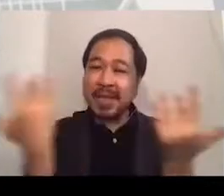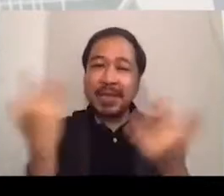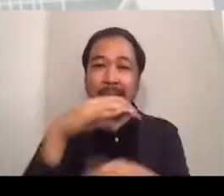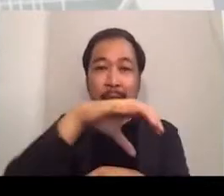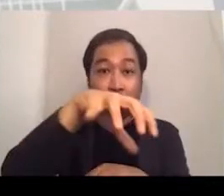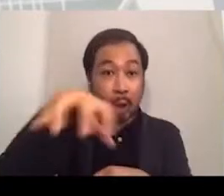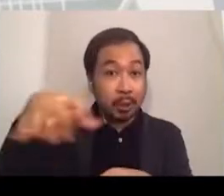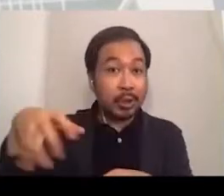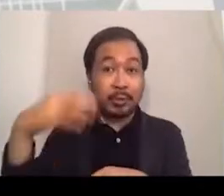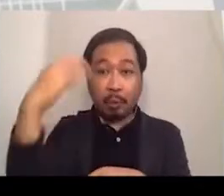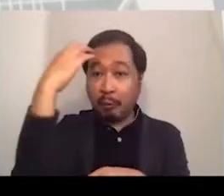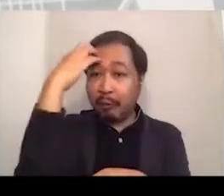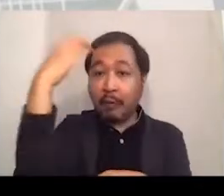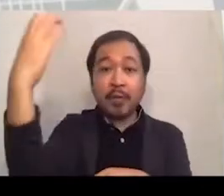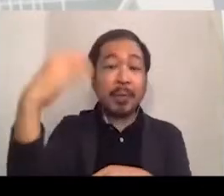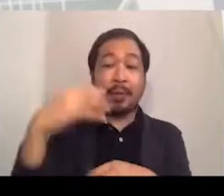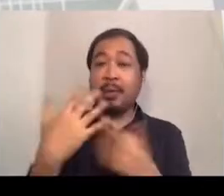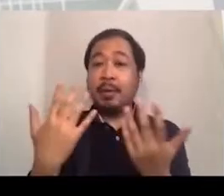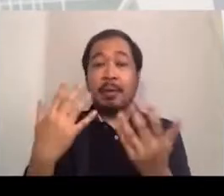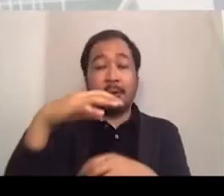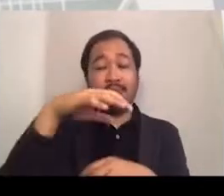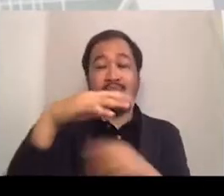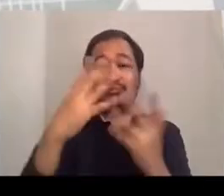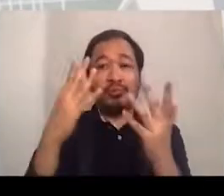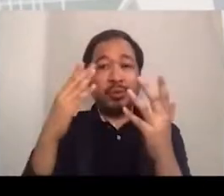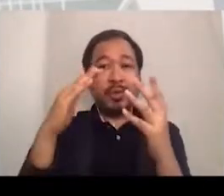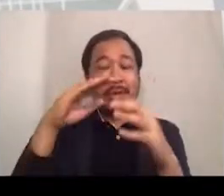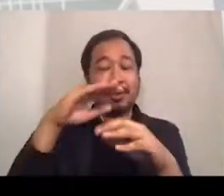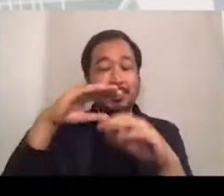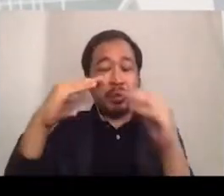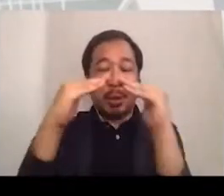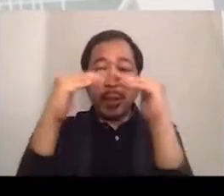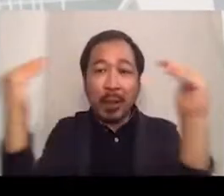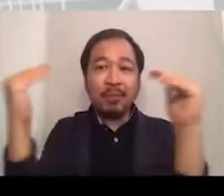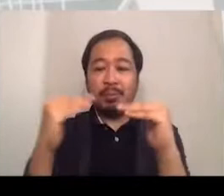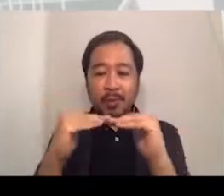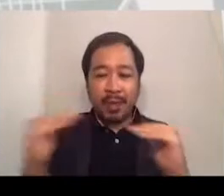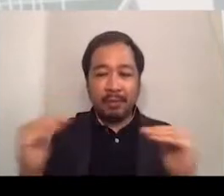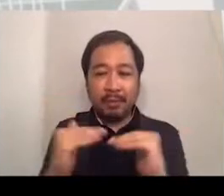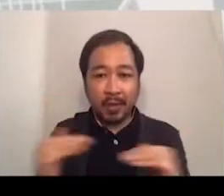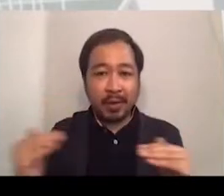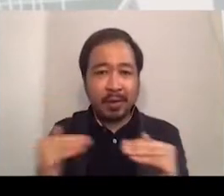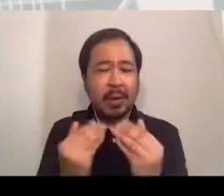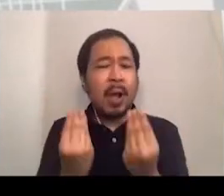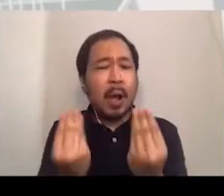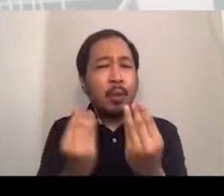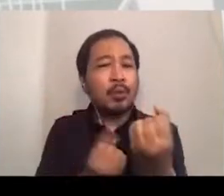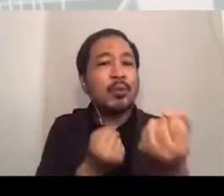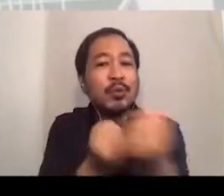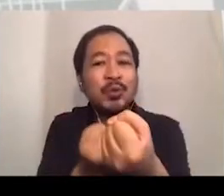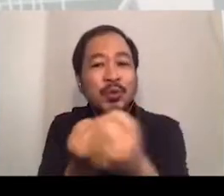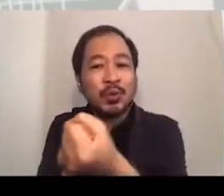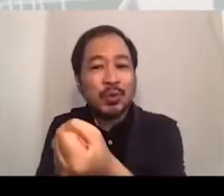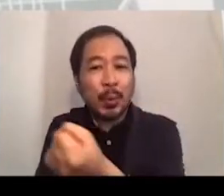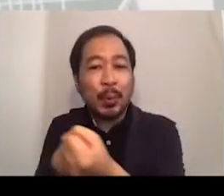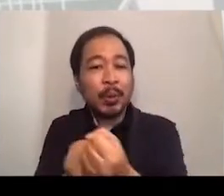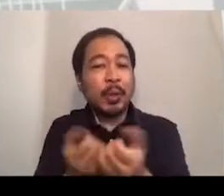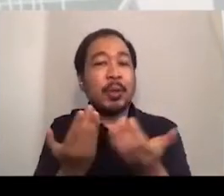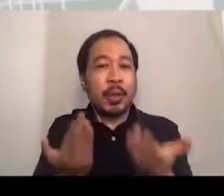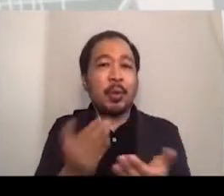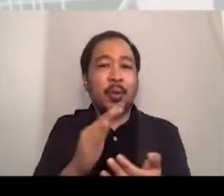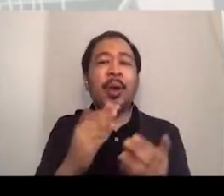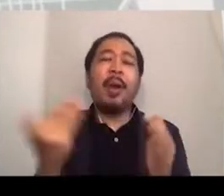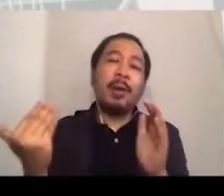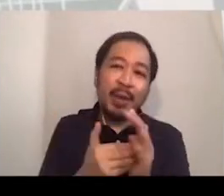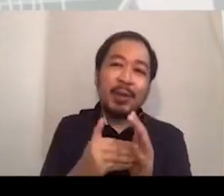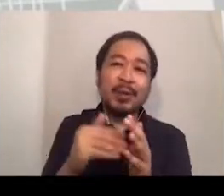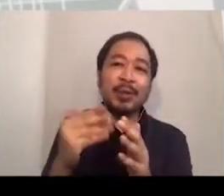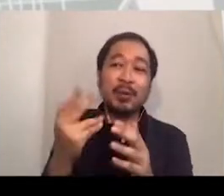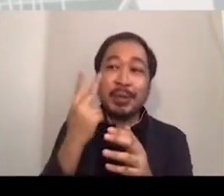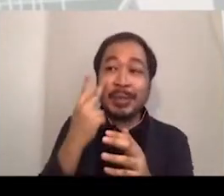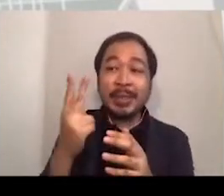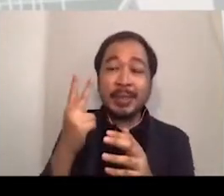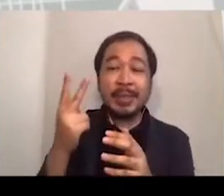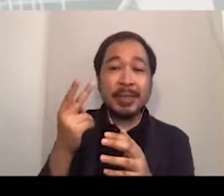So we would definitely be coming back to you to get more of your notes, but I did particularly like the way that you've captured it.